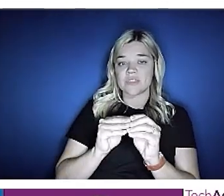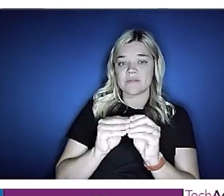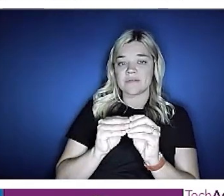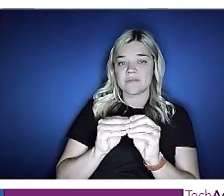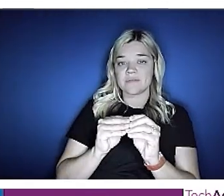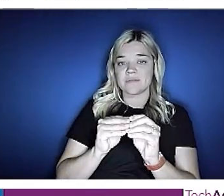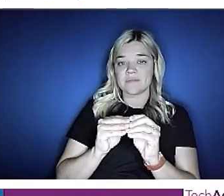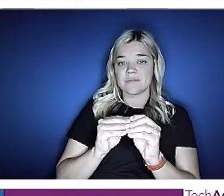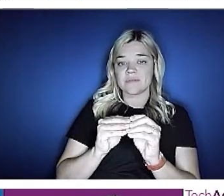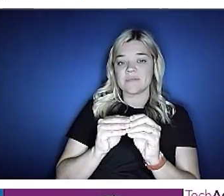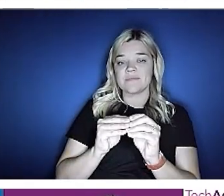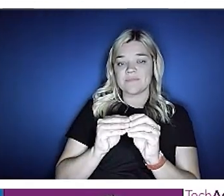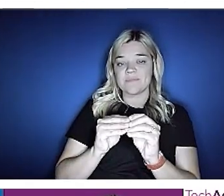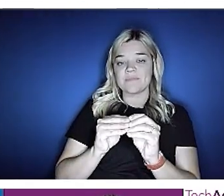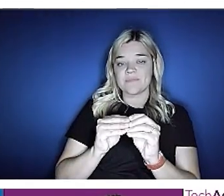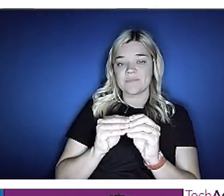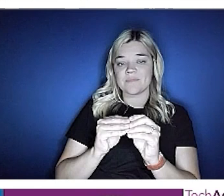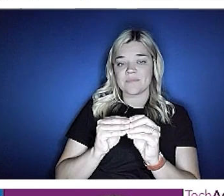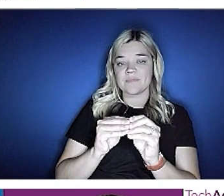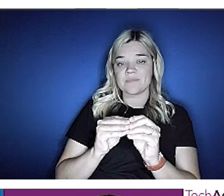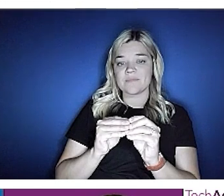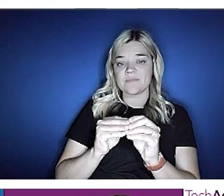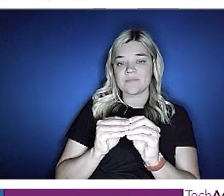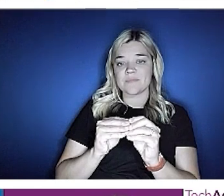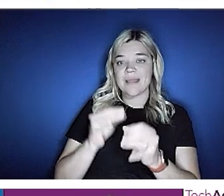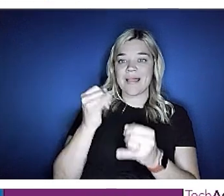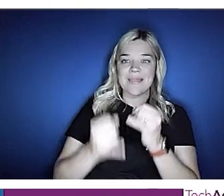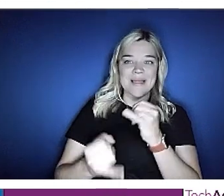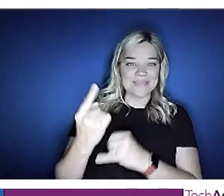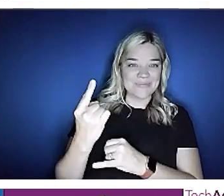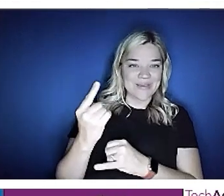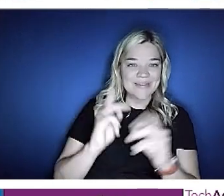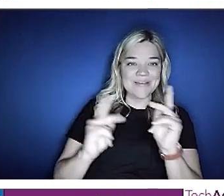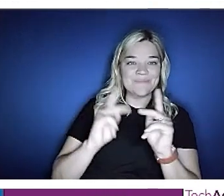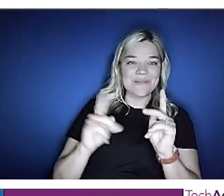That will, you know, this is the last one. People should have already been exposed